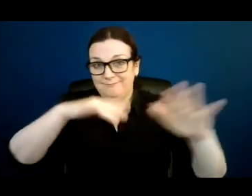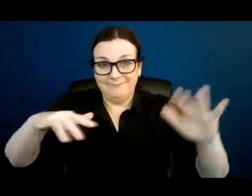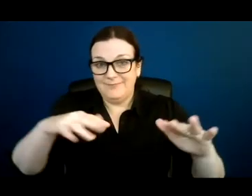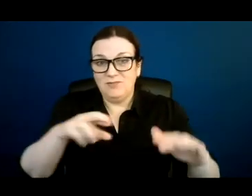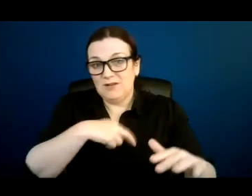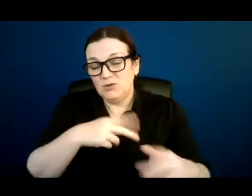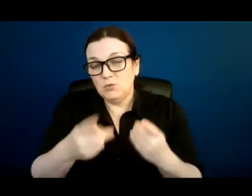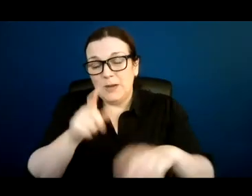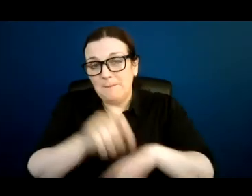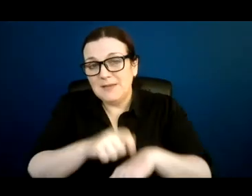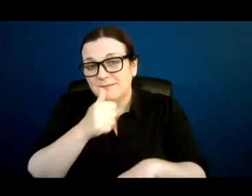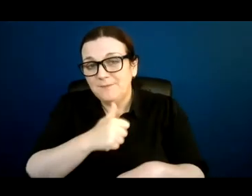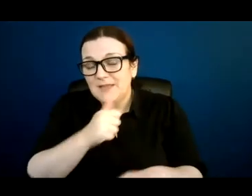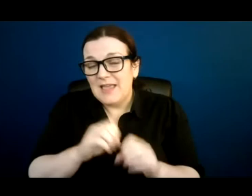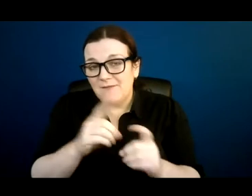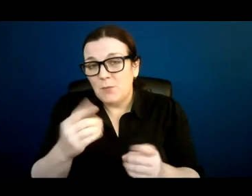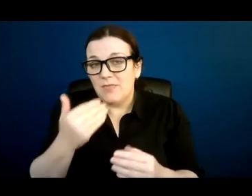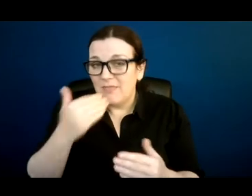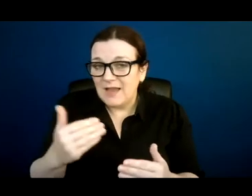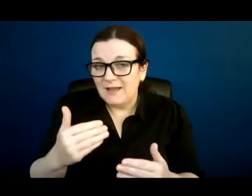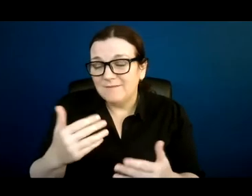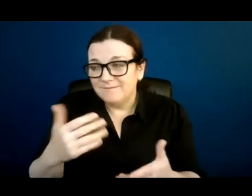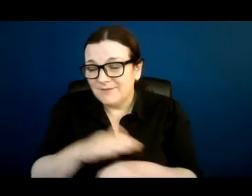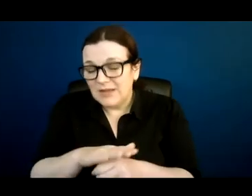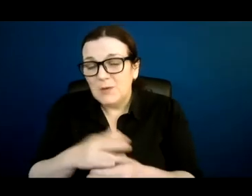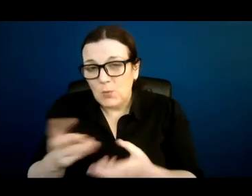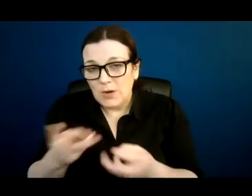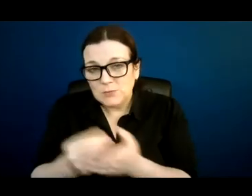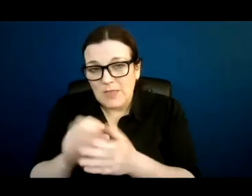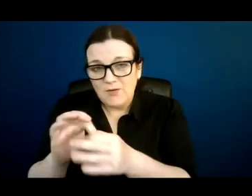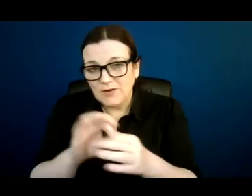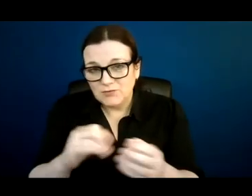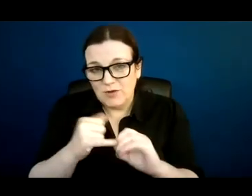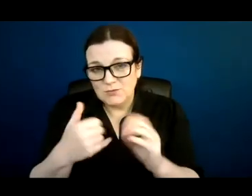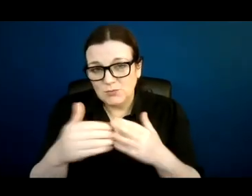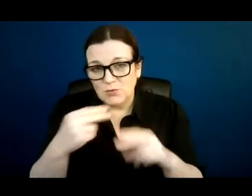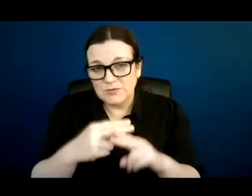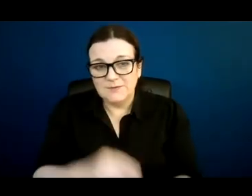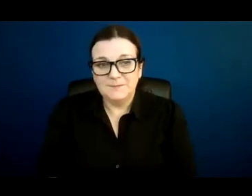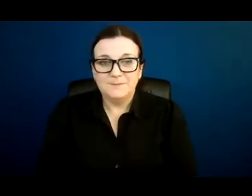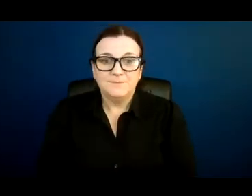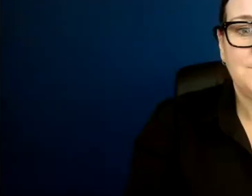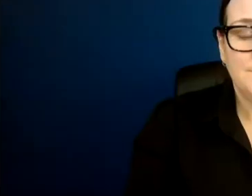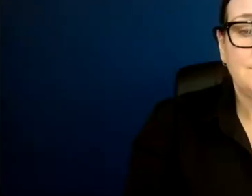well together to try and resolve it. >>: So it's apt then that Bernice is after